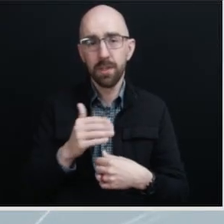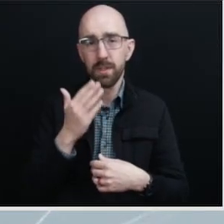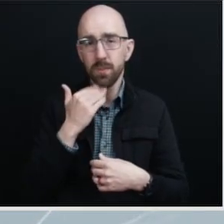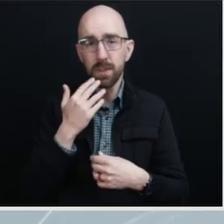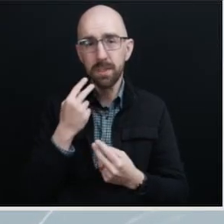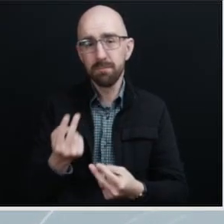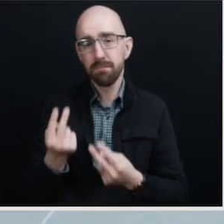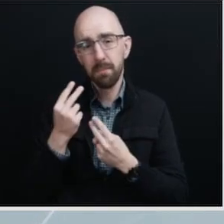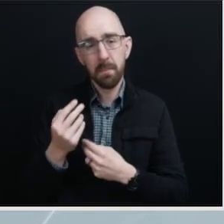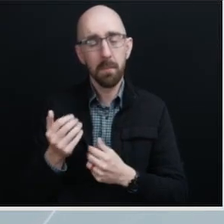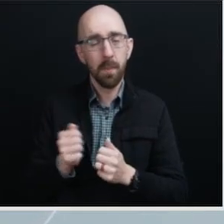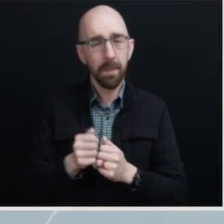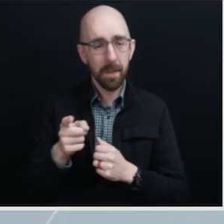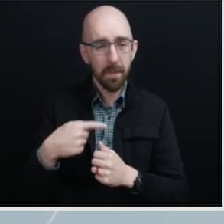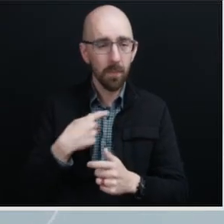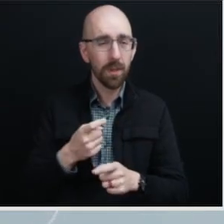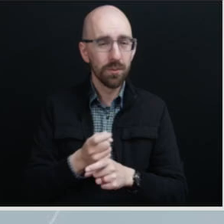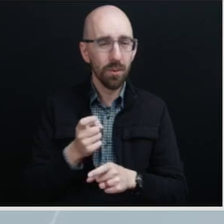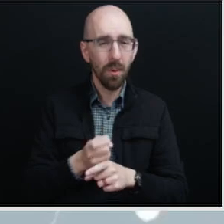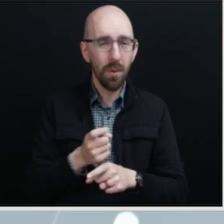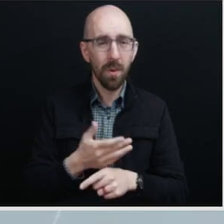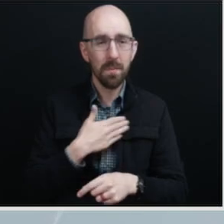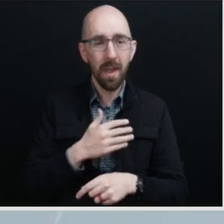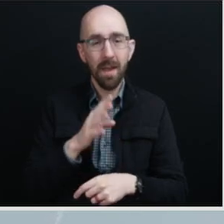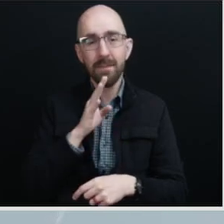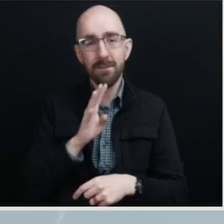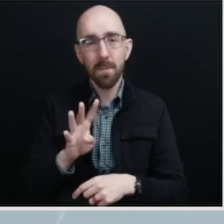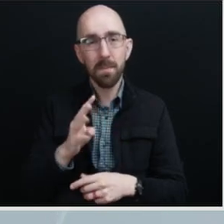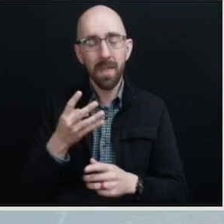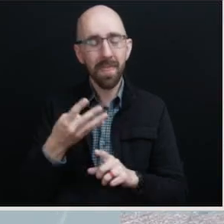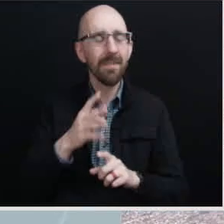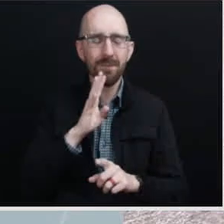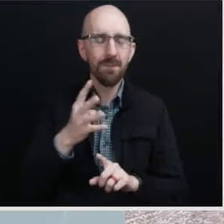we joke that like my four-month-old had more hair than I did at one point, and you know, who's going